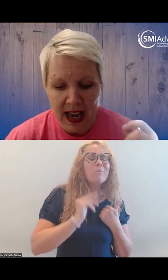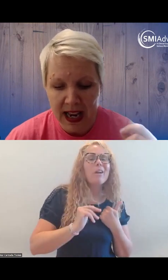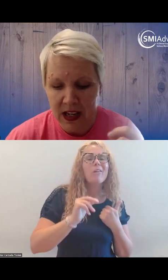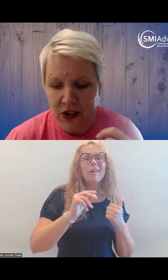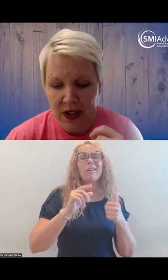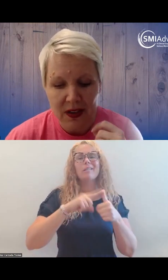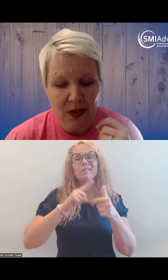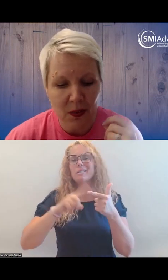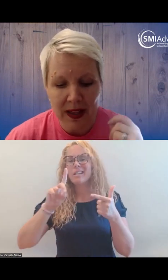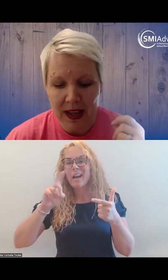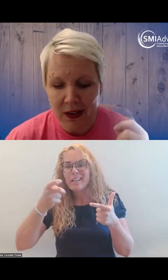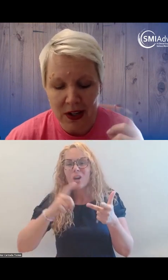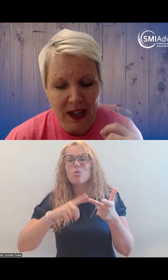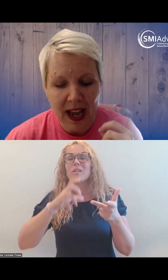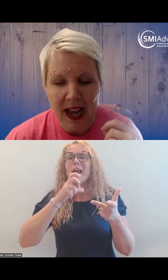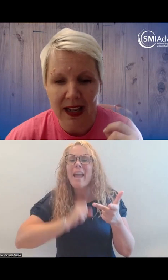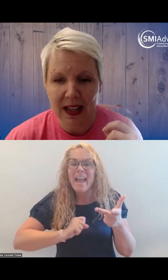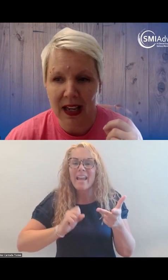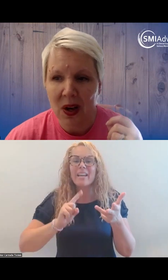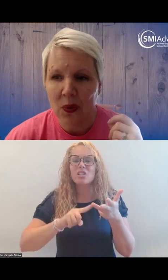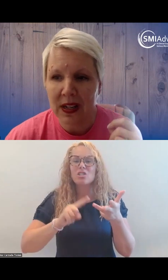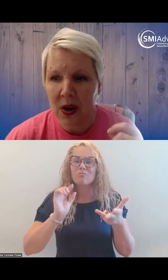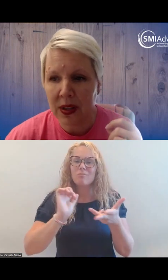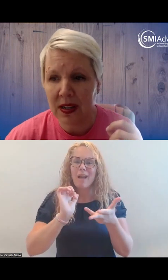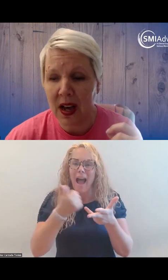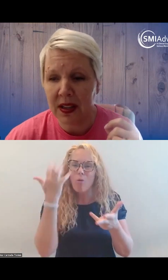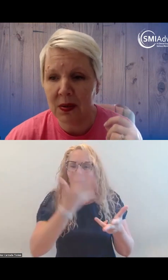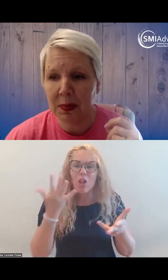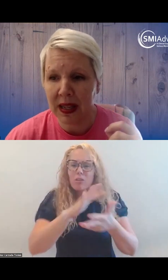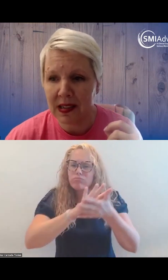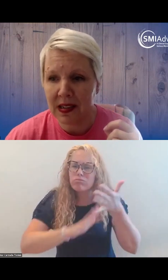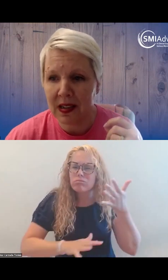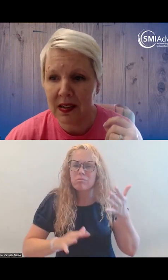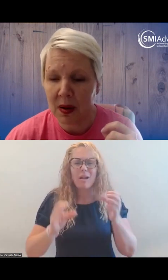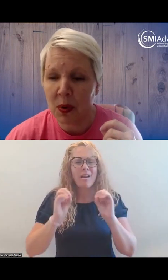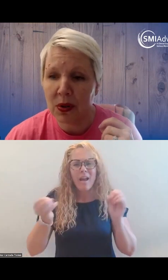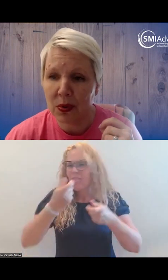AGE, THE WAY THEY LOOK. ANYTHING. NOTHING REPLACES SOMEONE THAT